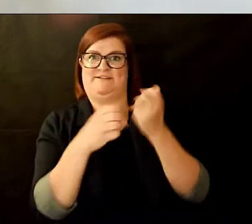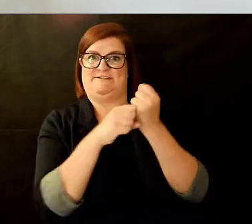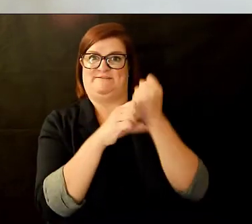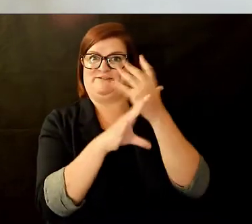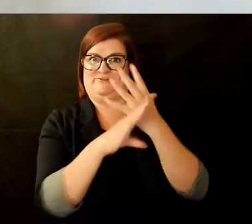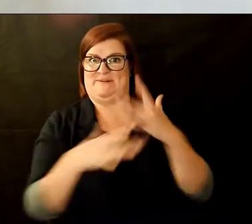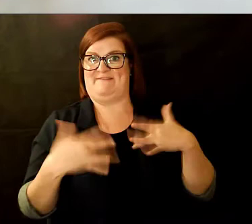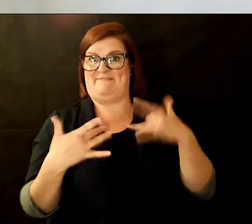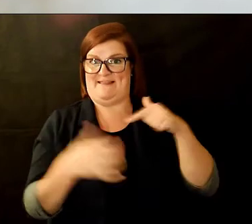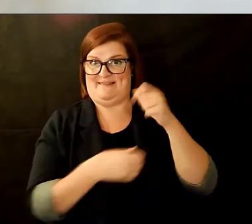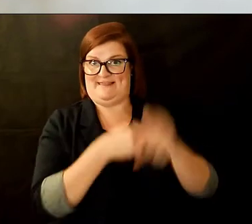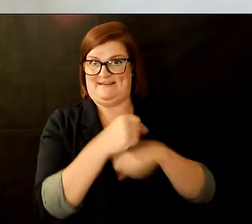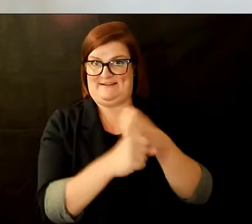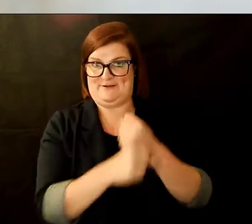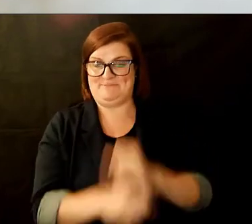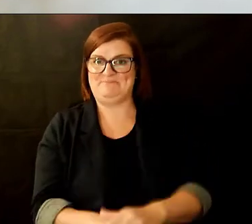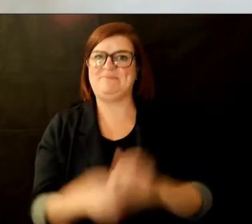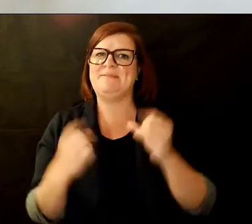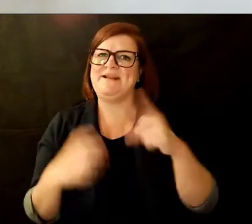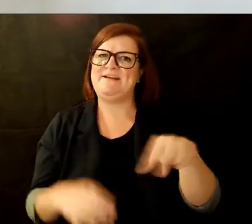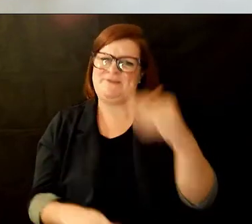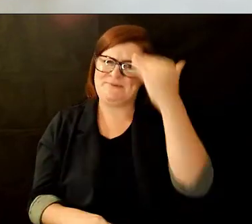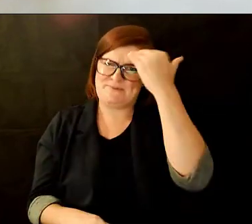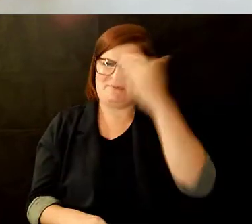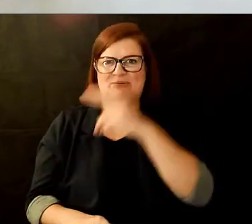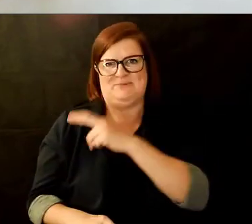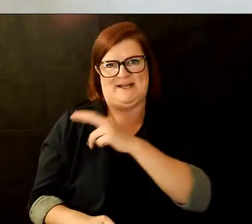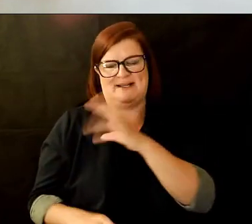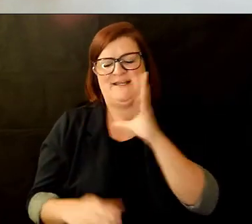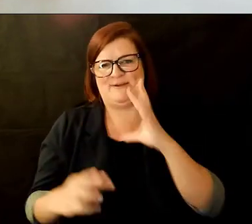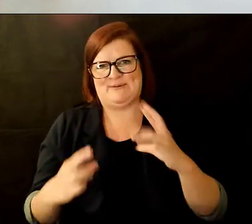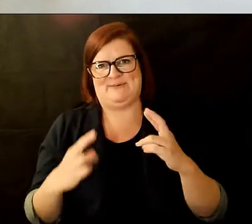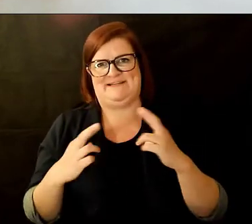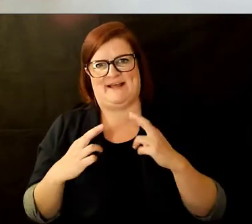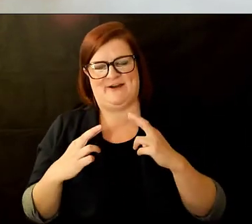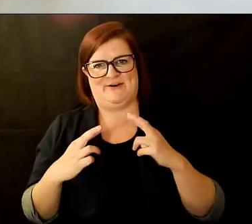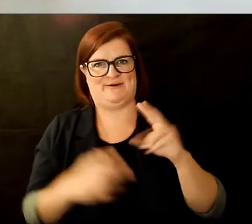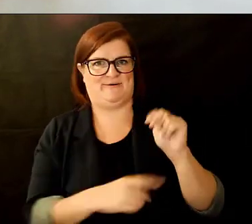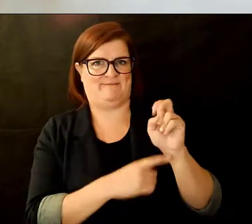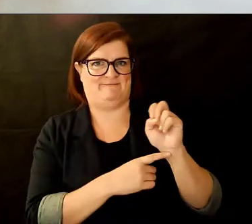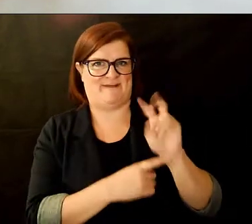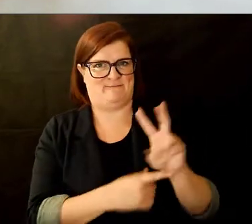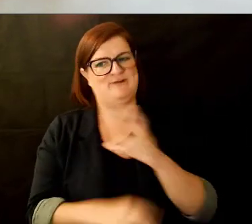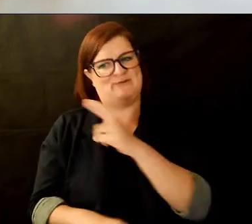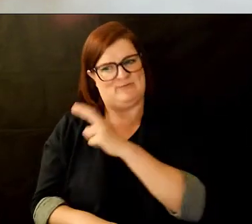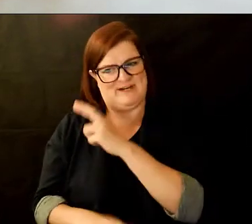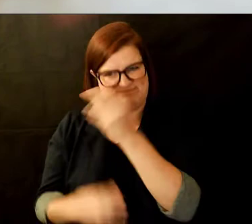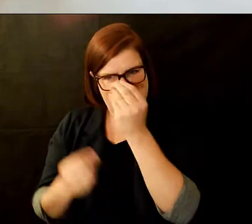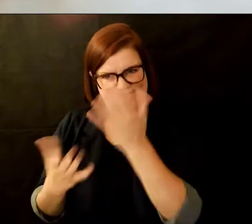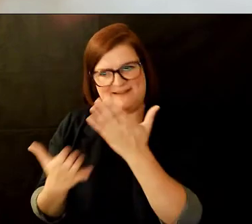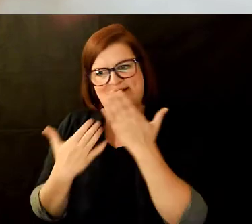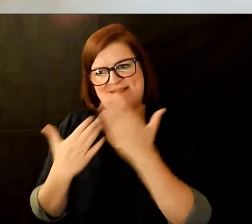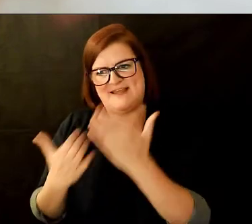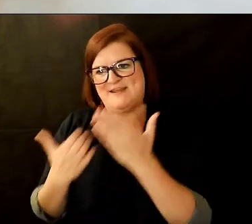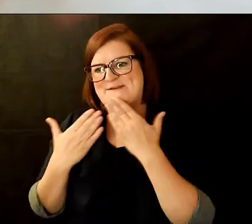Many of you know Ric, and Ric will be retiring in November. So Ric, I want to say thank you on behalf of all of us